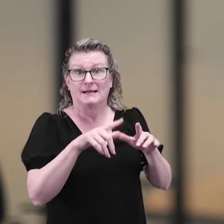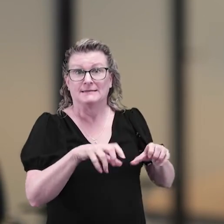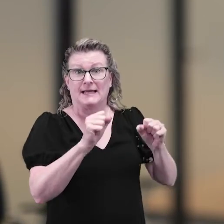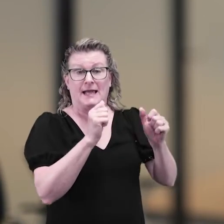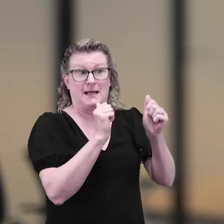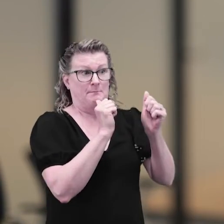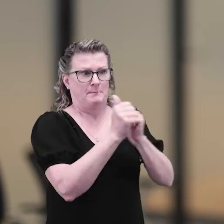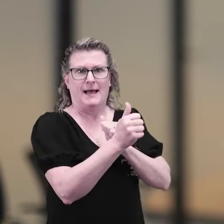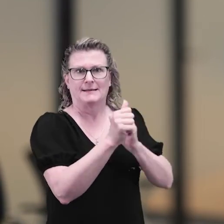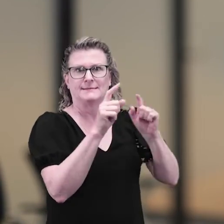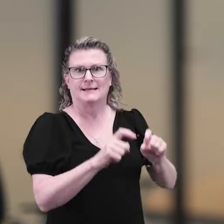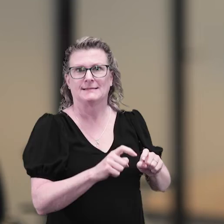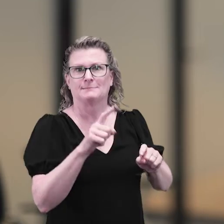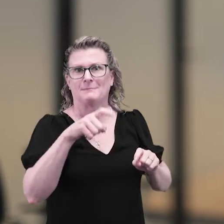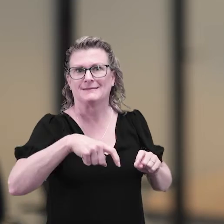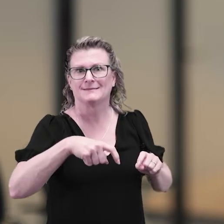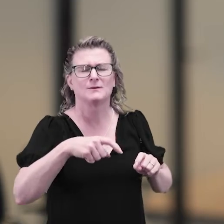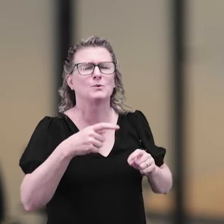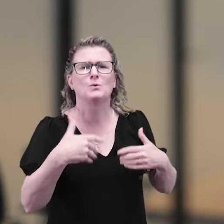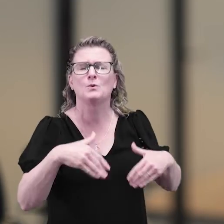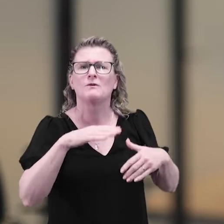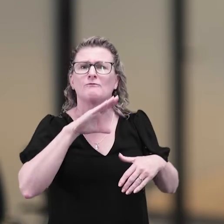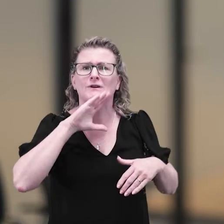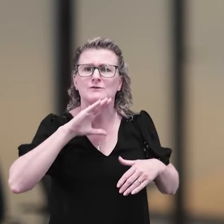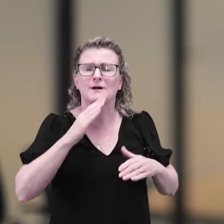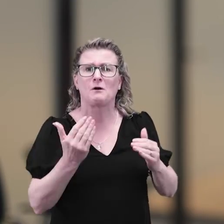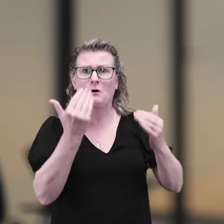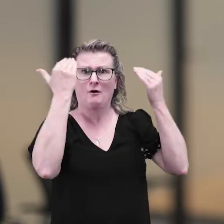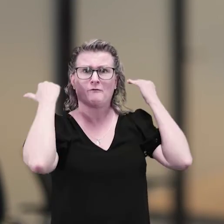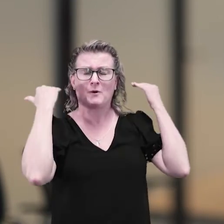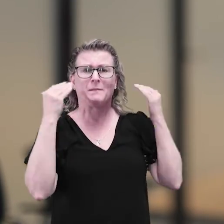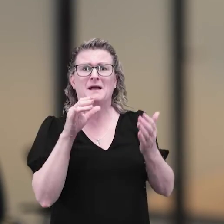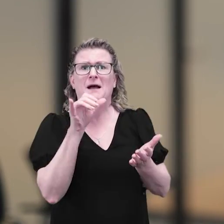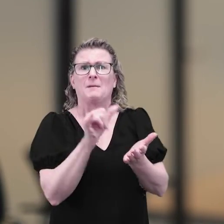assessments to complete the course. It would be frustrating, overwhelming,